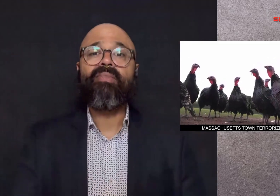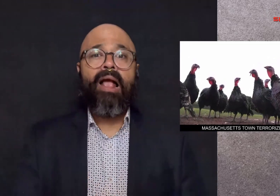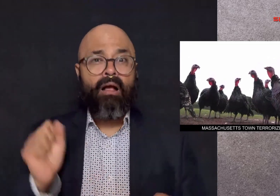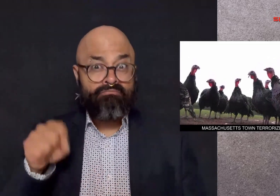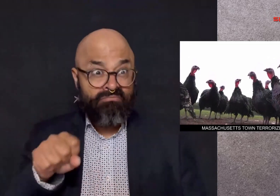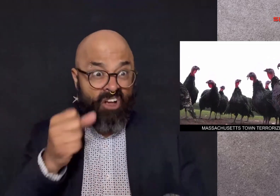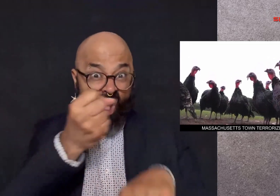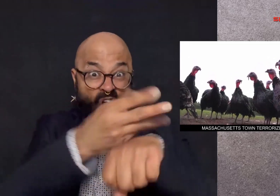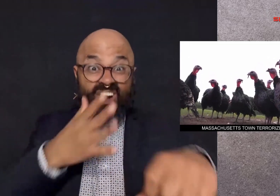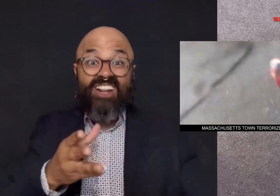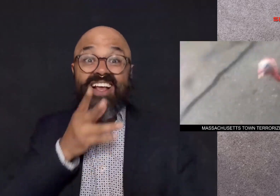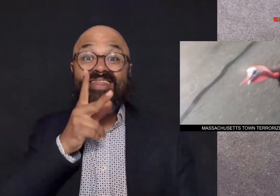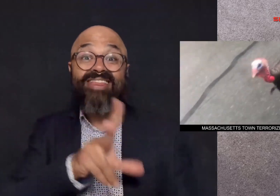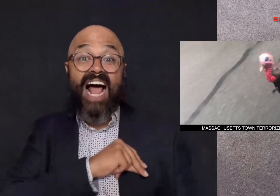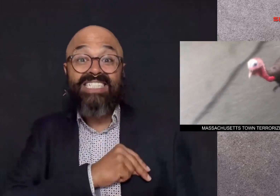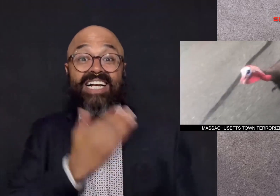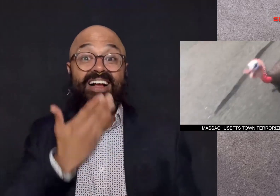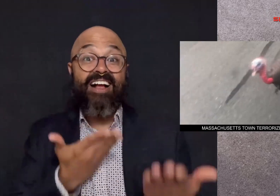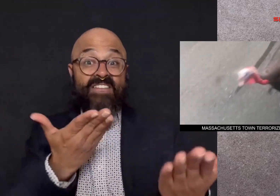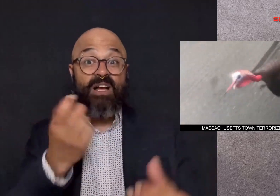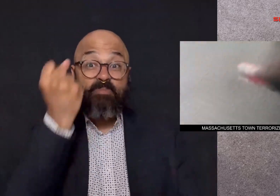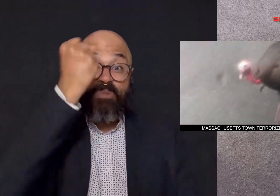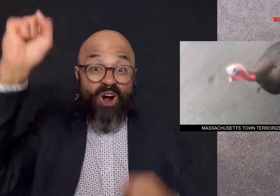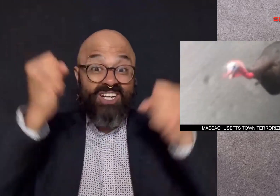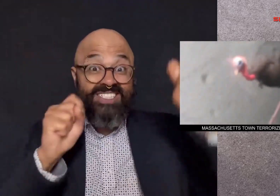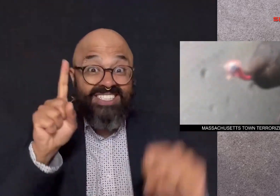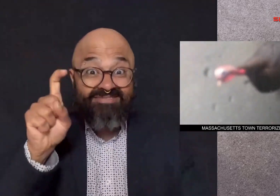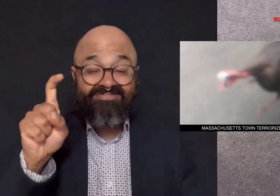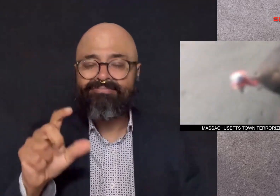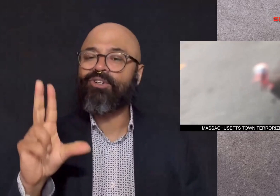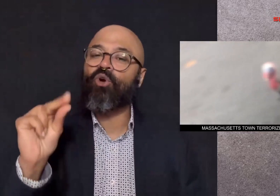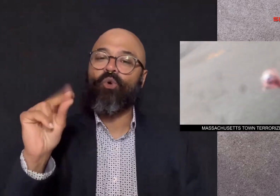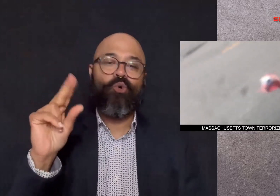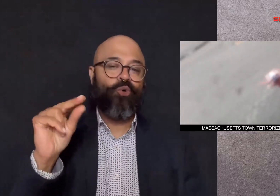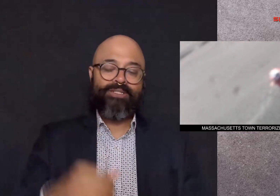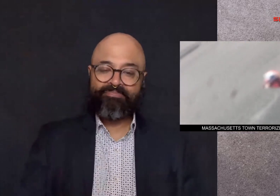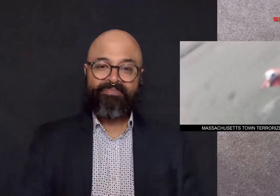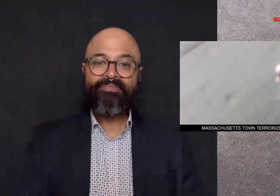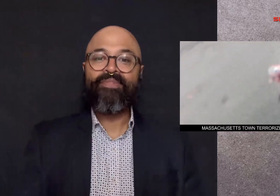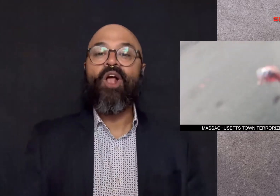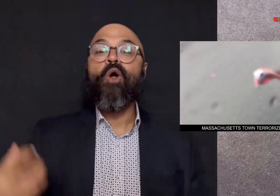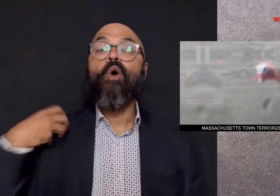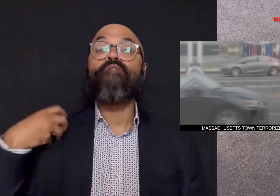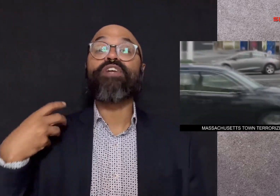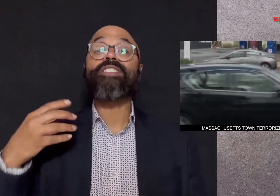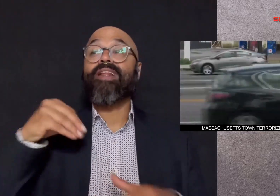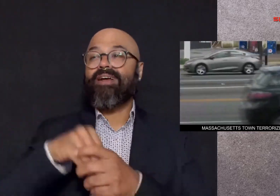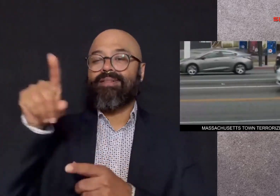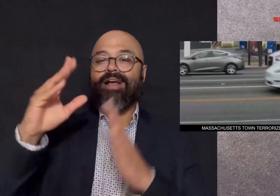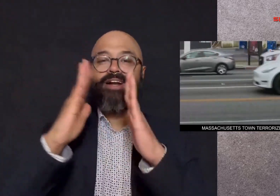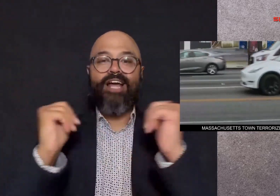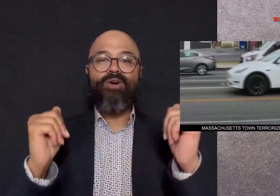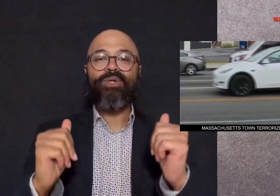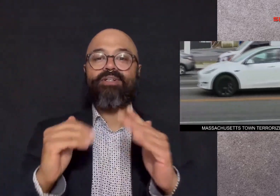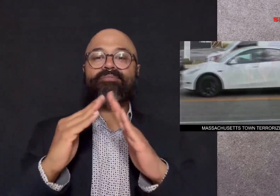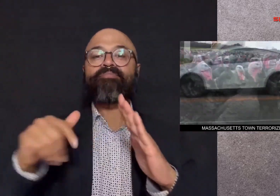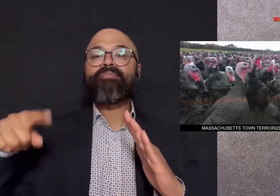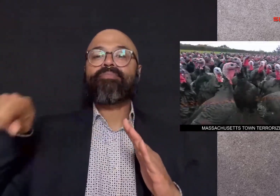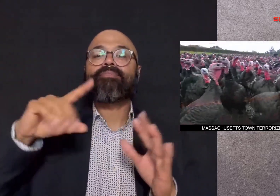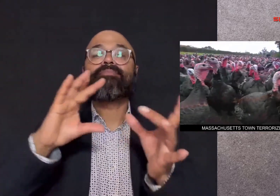is it an early Thanksgiving protest no officials in the town say it is mating season